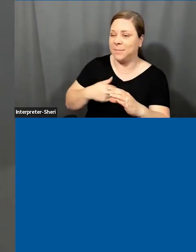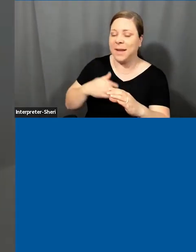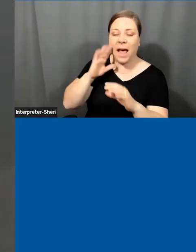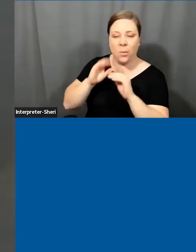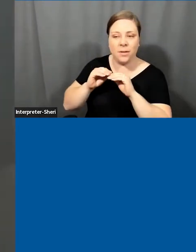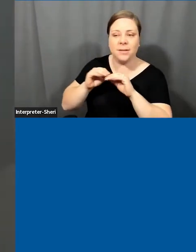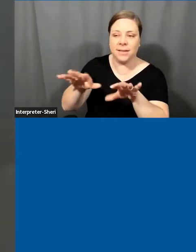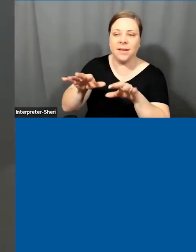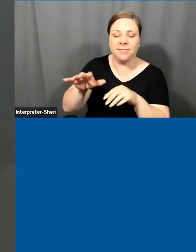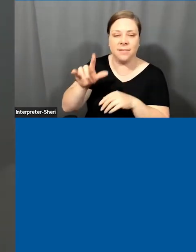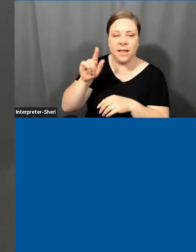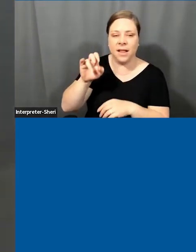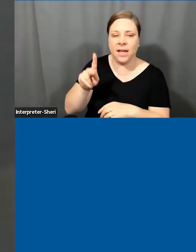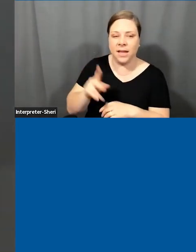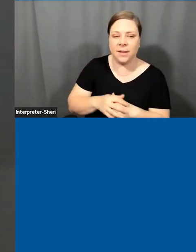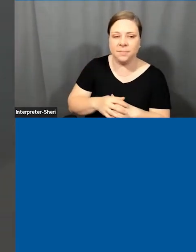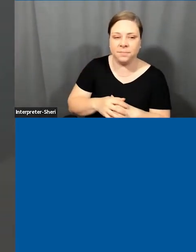It may be a for pay article, sadly.